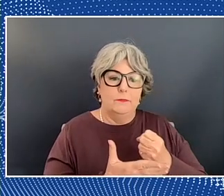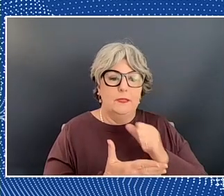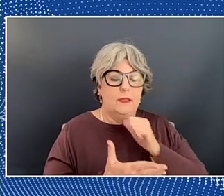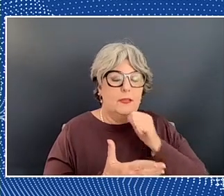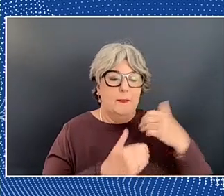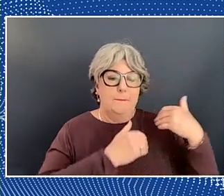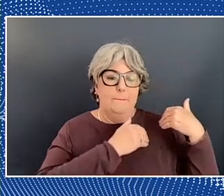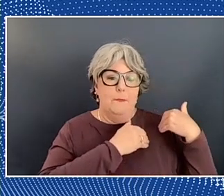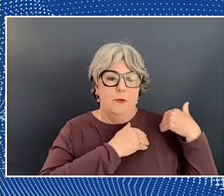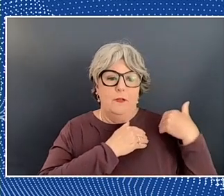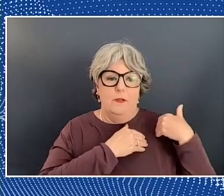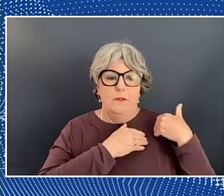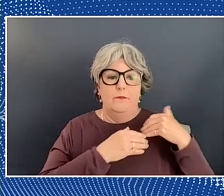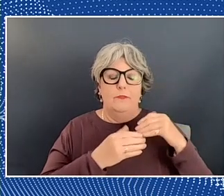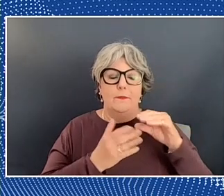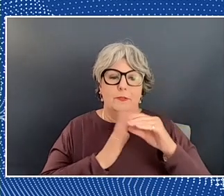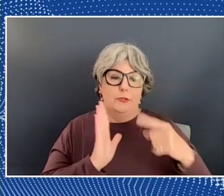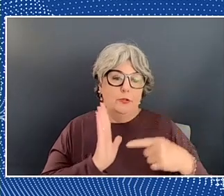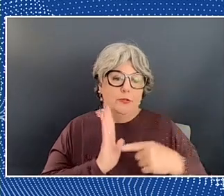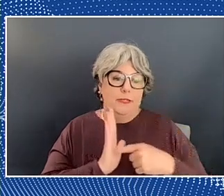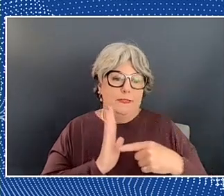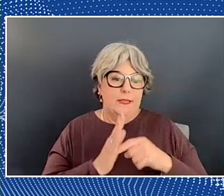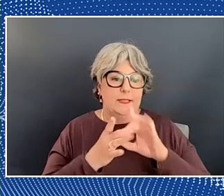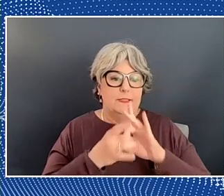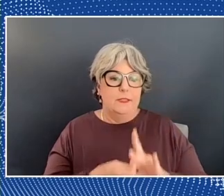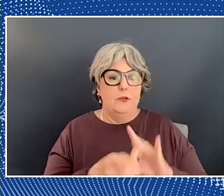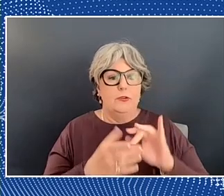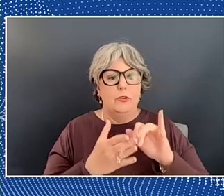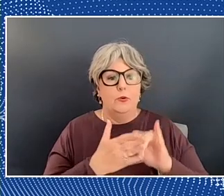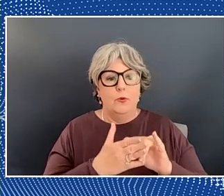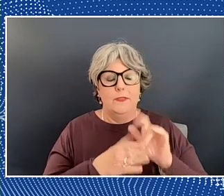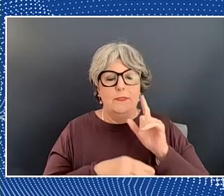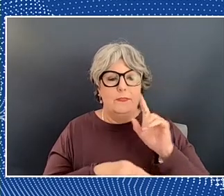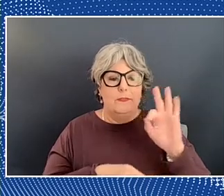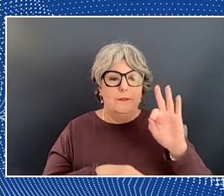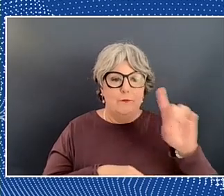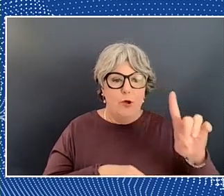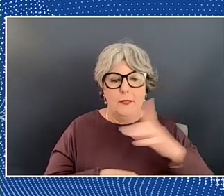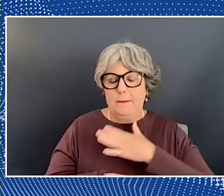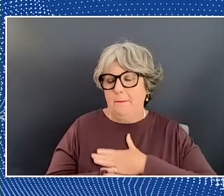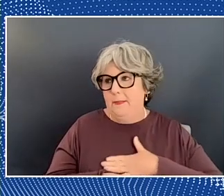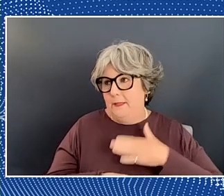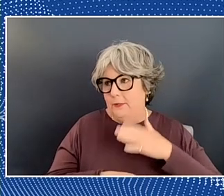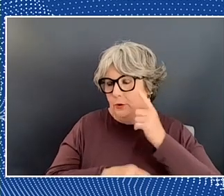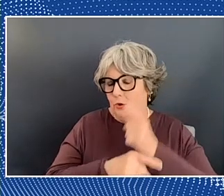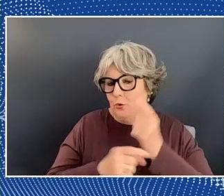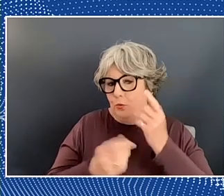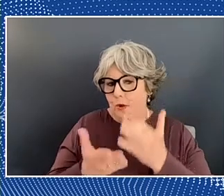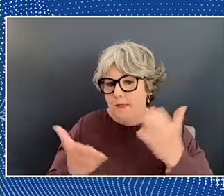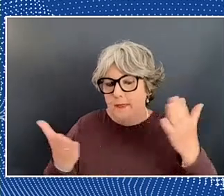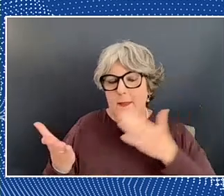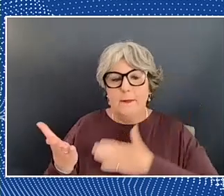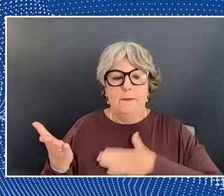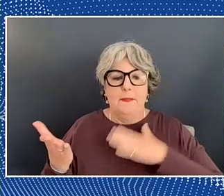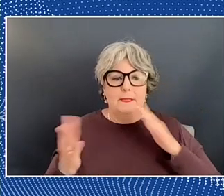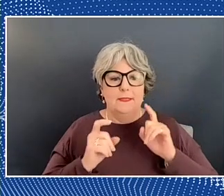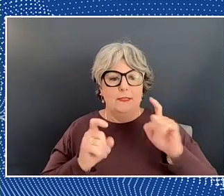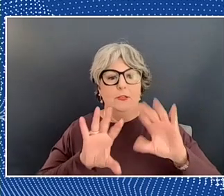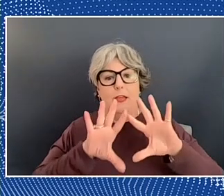crushing student debt associated with this fraud. Please do the right thing. Please issue a group-wide discharge for